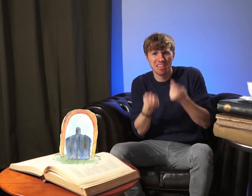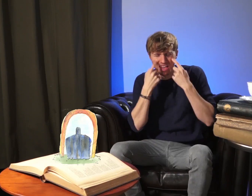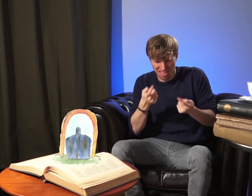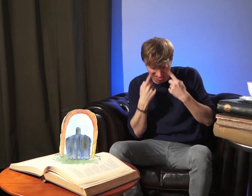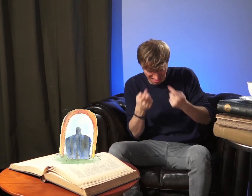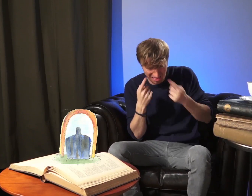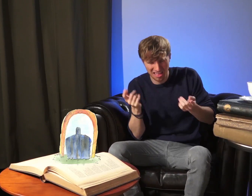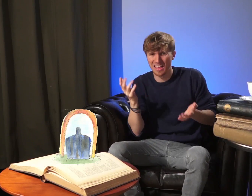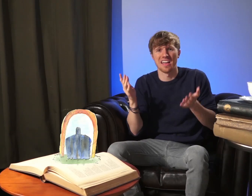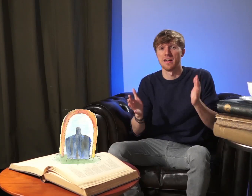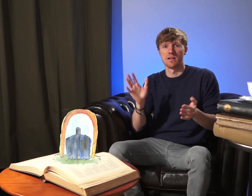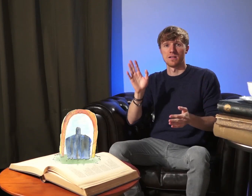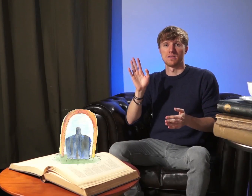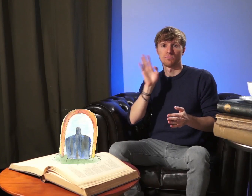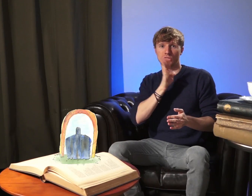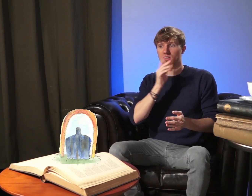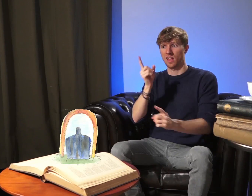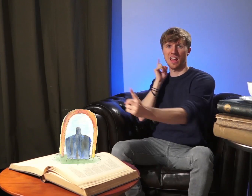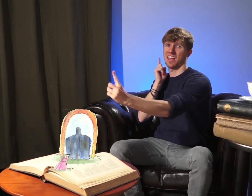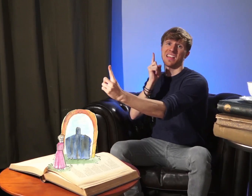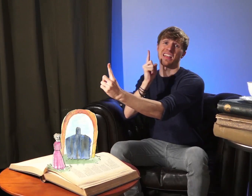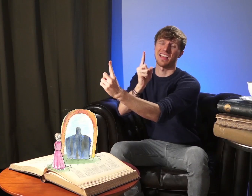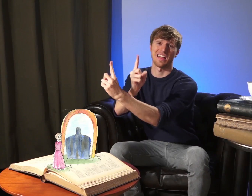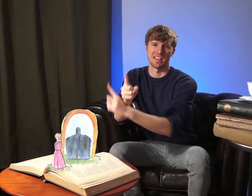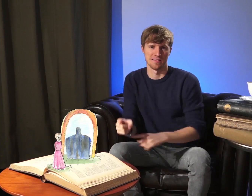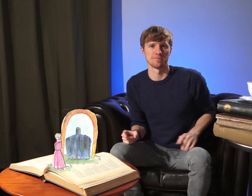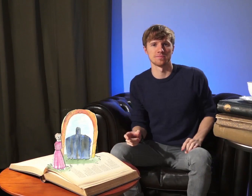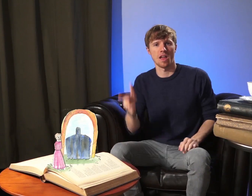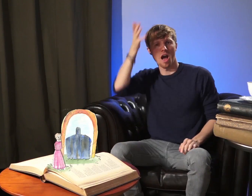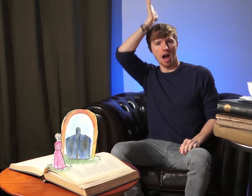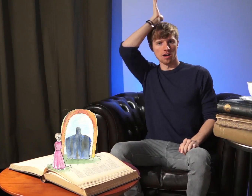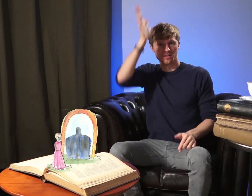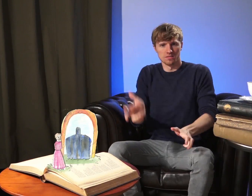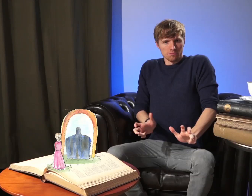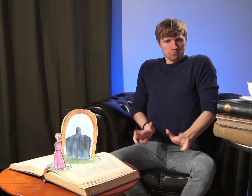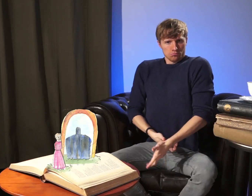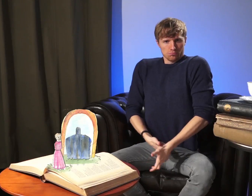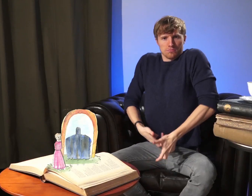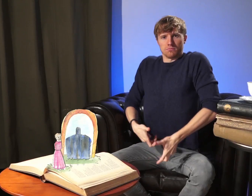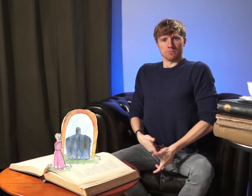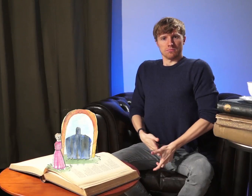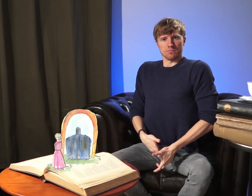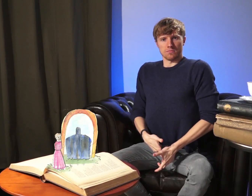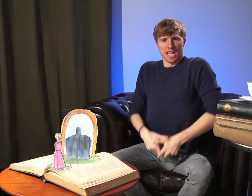The lazy sister cried bitterly and ran home towards her mother. When she entered the courtyard the rooster called out: